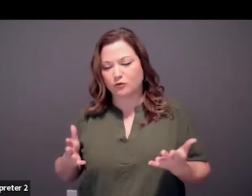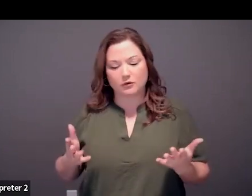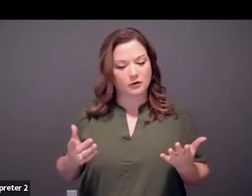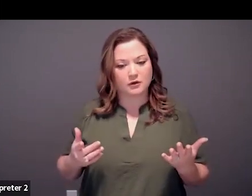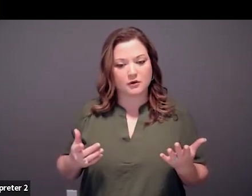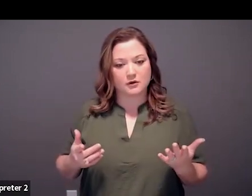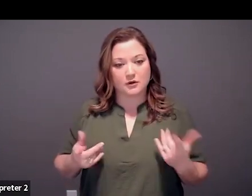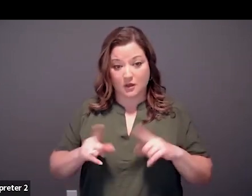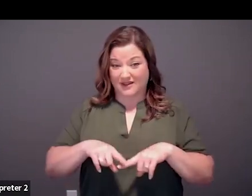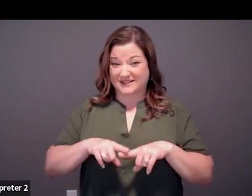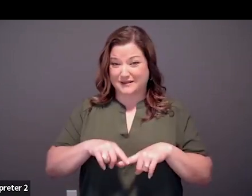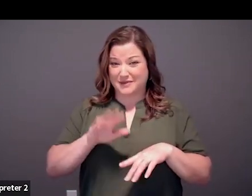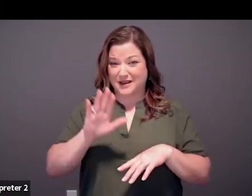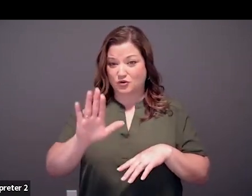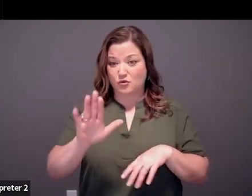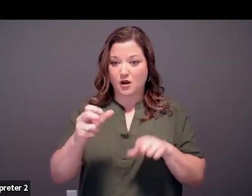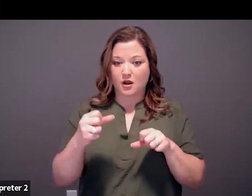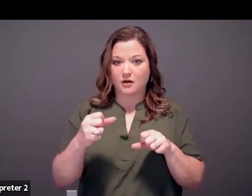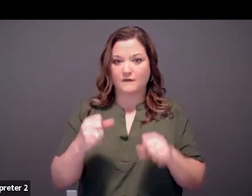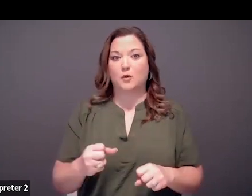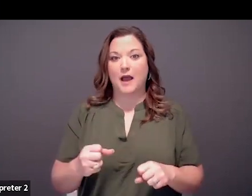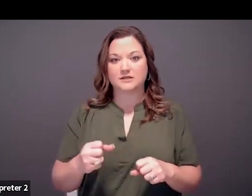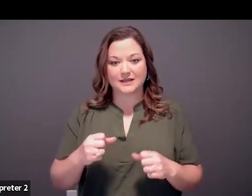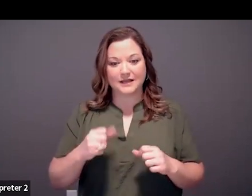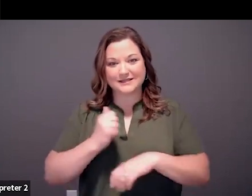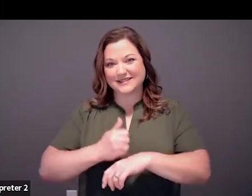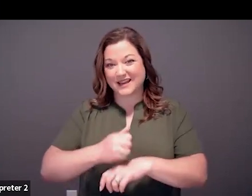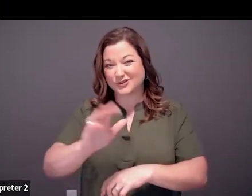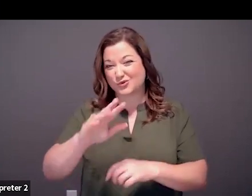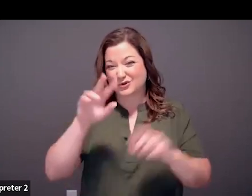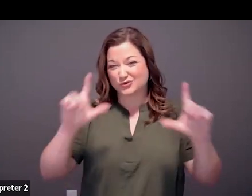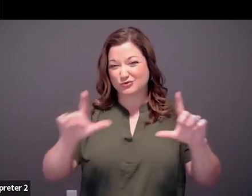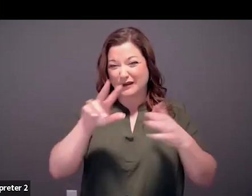depending upon your verbosity settings in your screen reader, it may or may not actually communicate